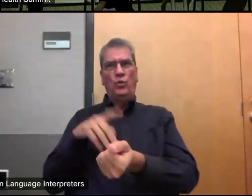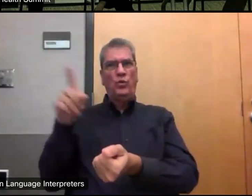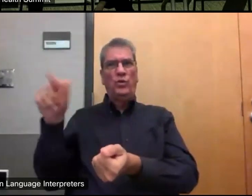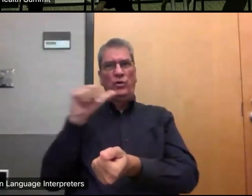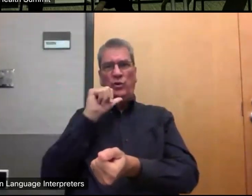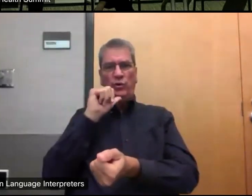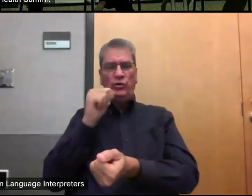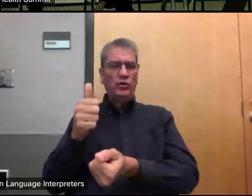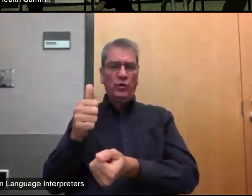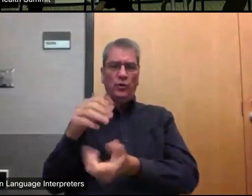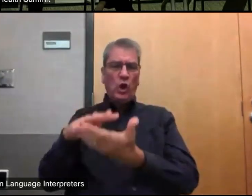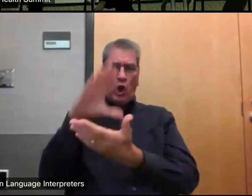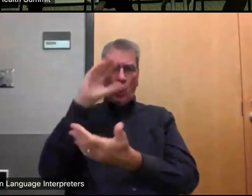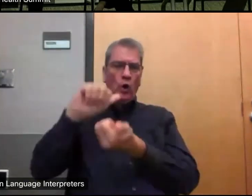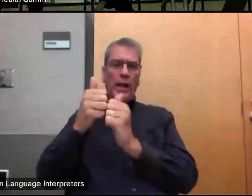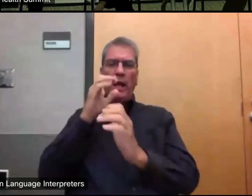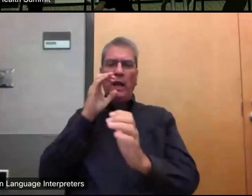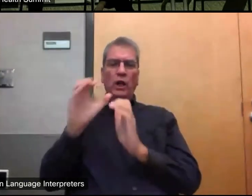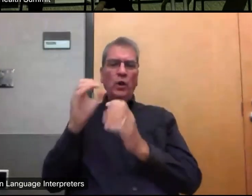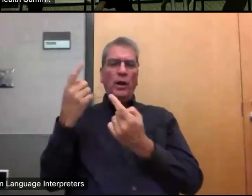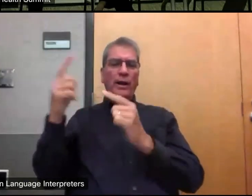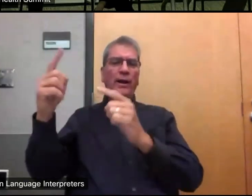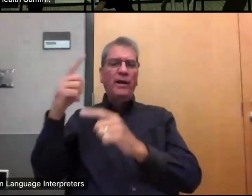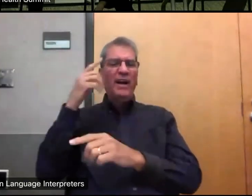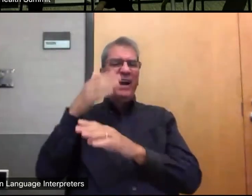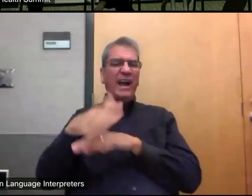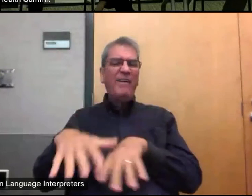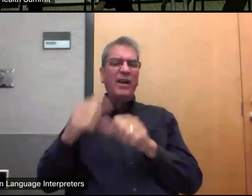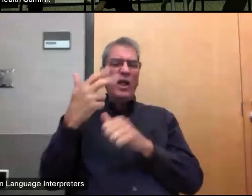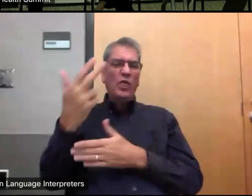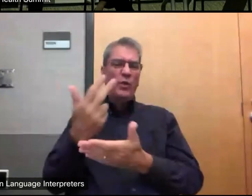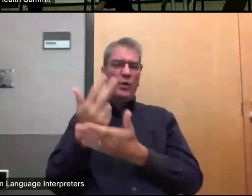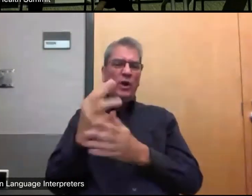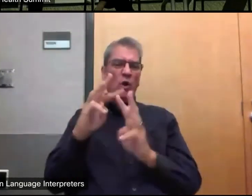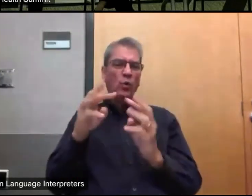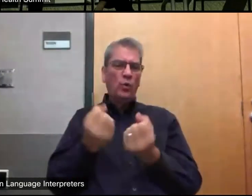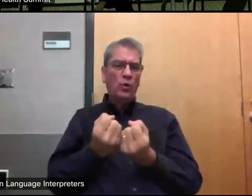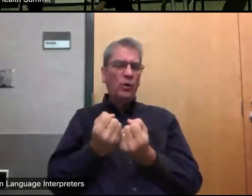3 hour workshop. It's like, ongoing. It has to be like a theme and an organization